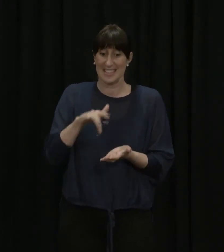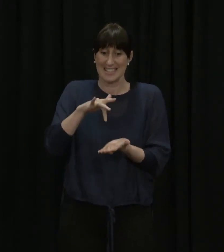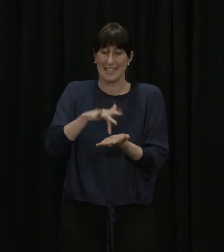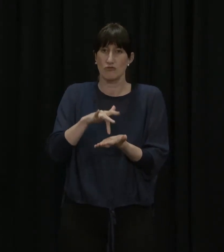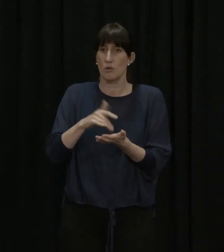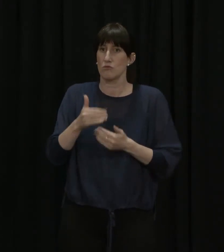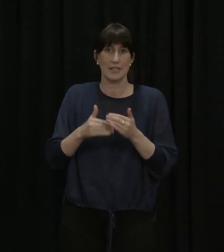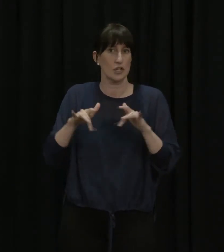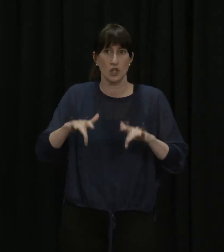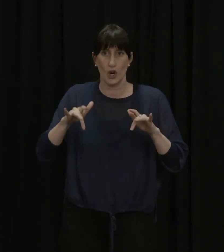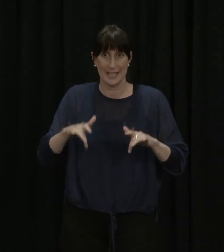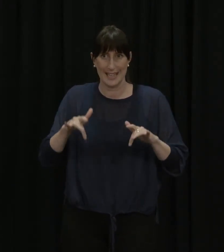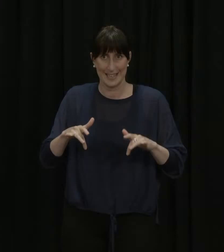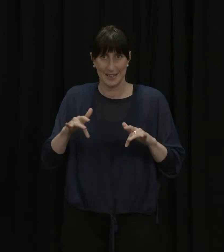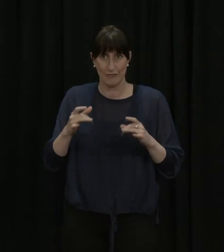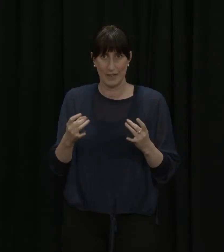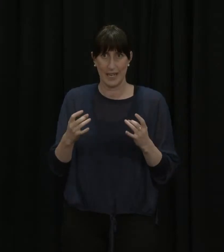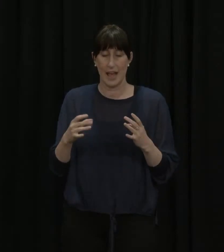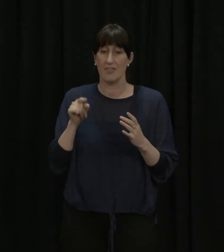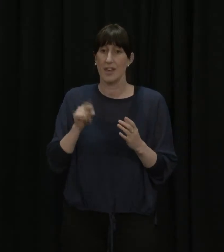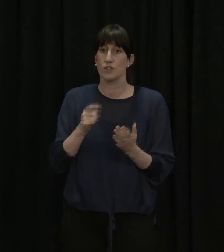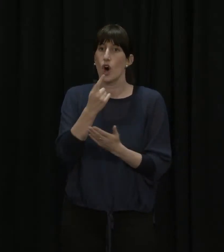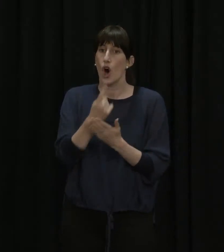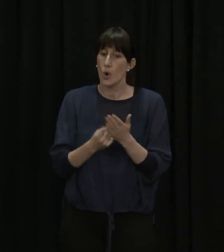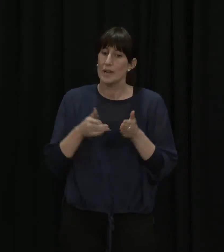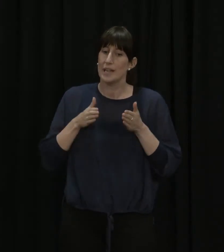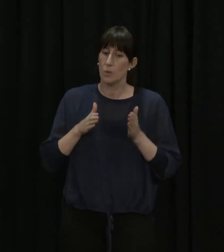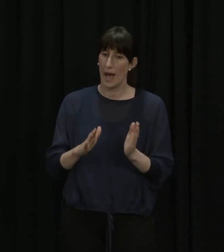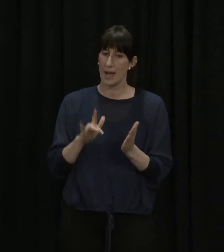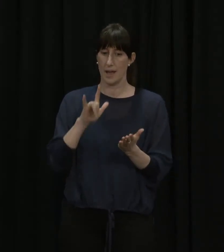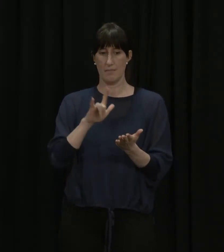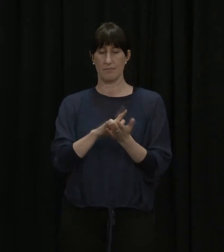valid. Just to emphasise, the new